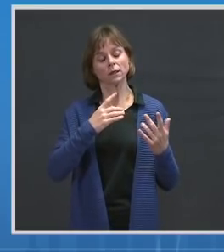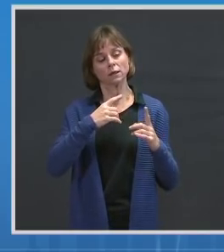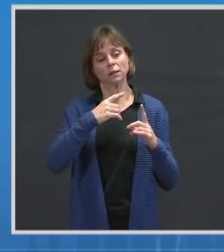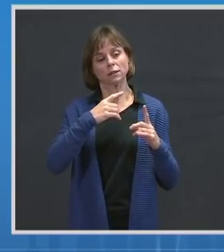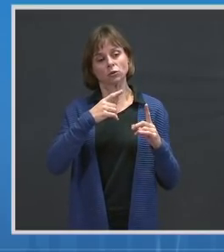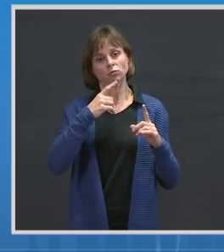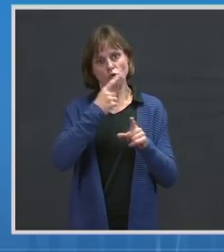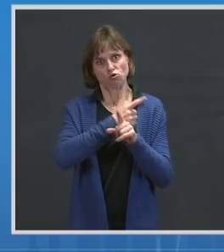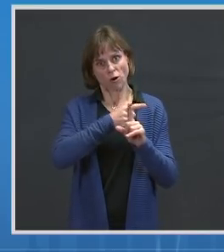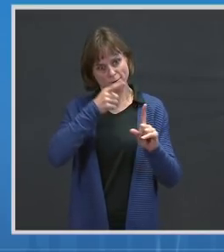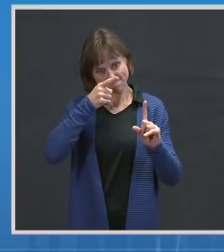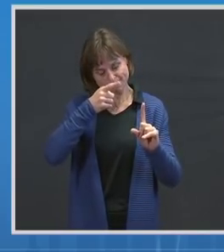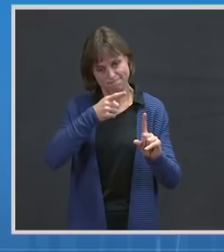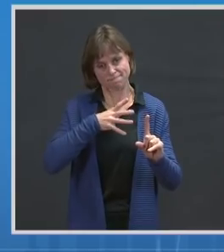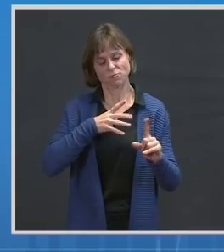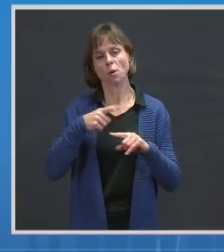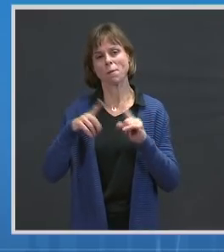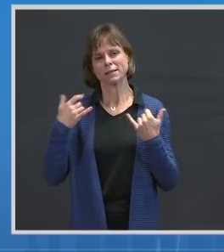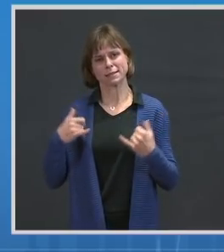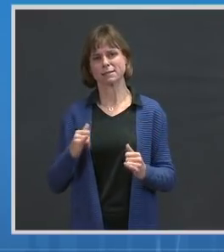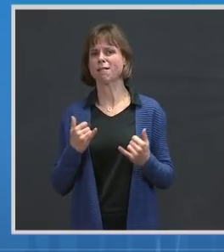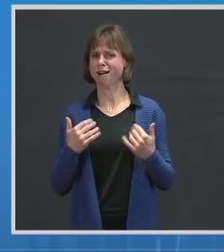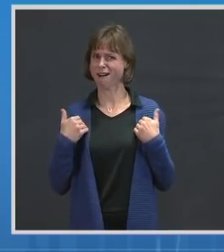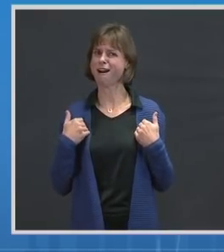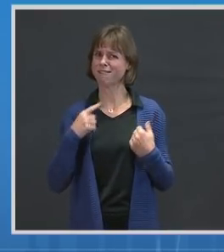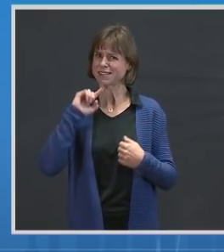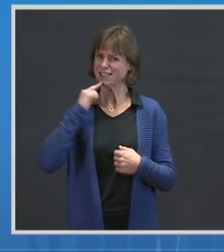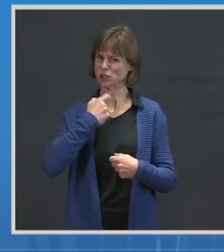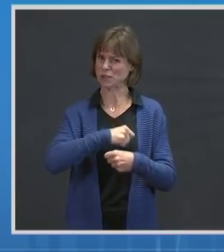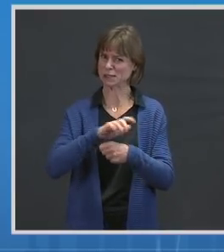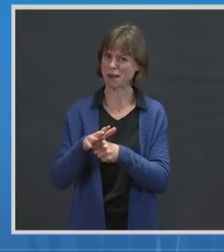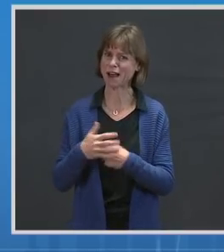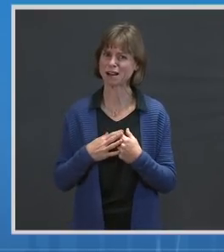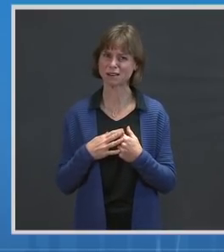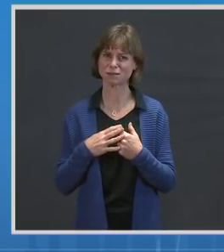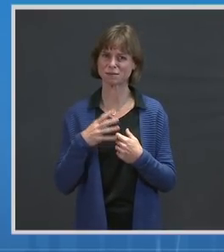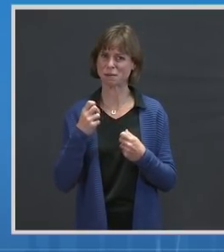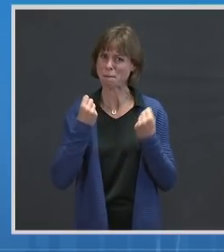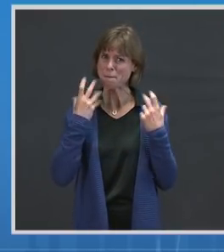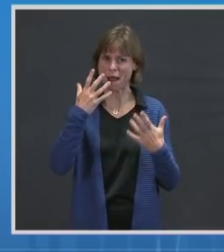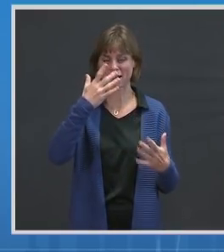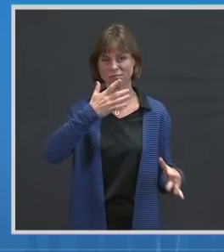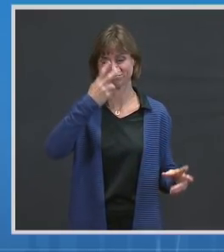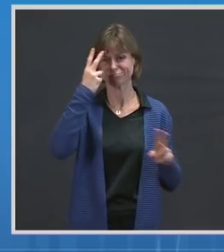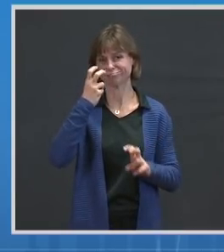and we continue to have more cases than we did, even during last month's -- last summer's peak.